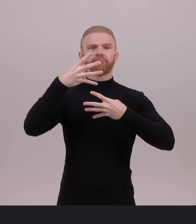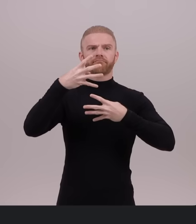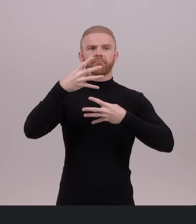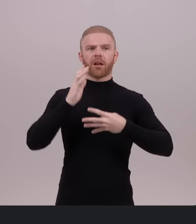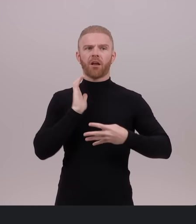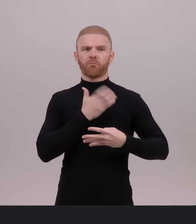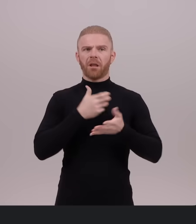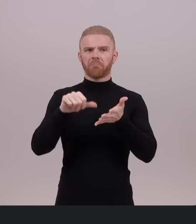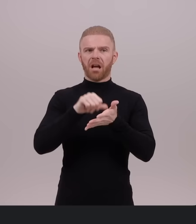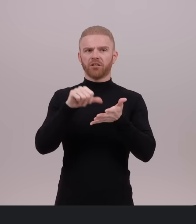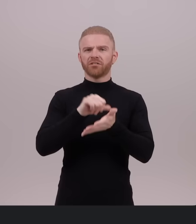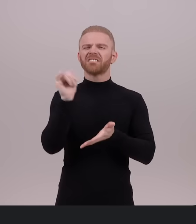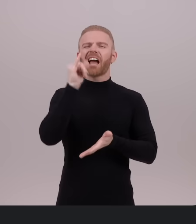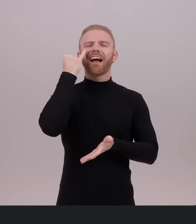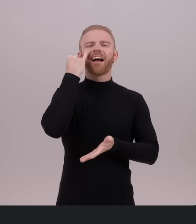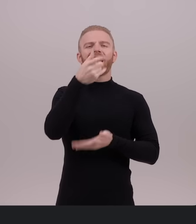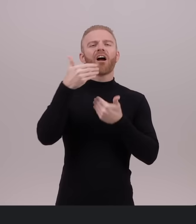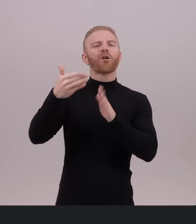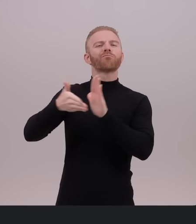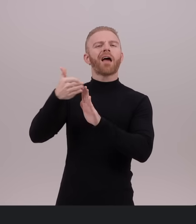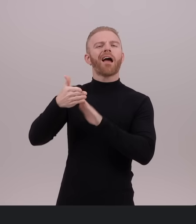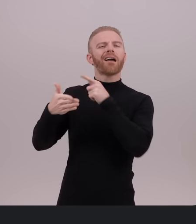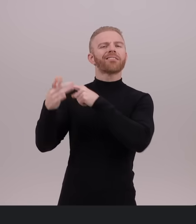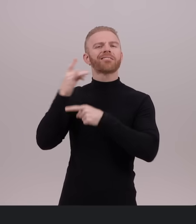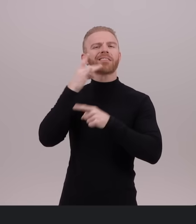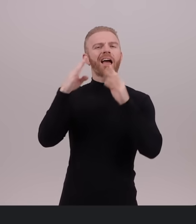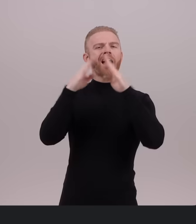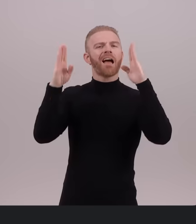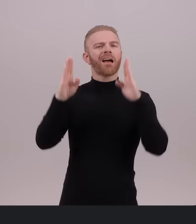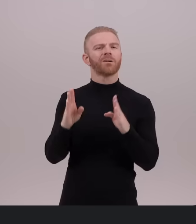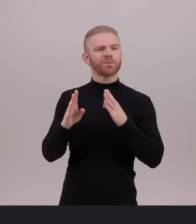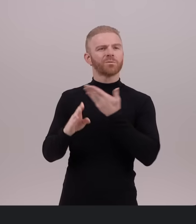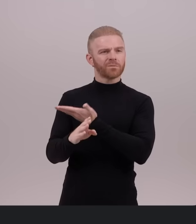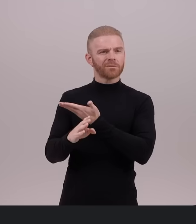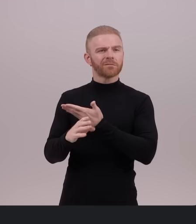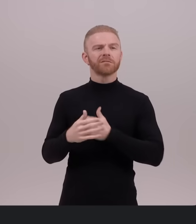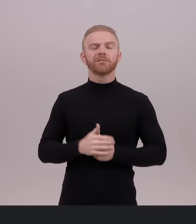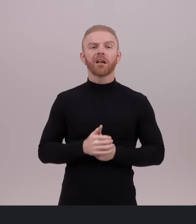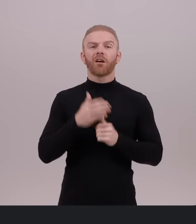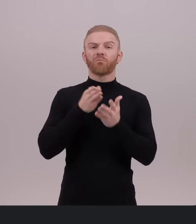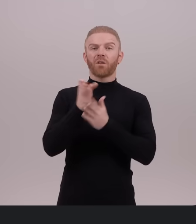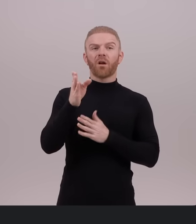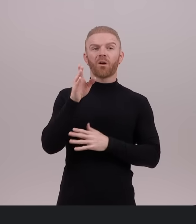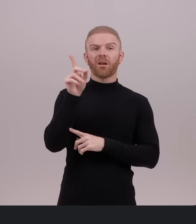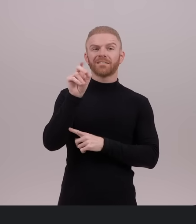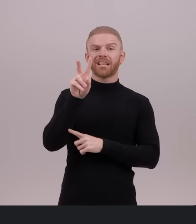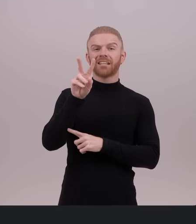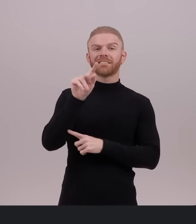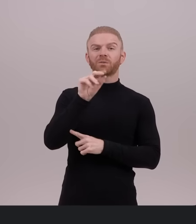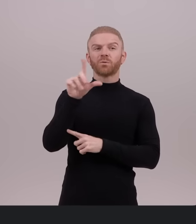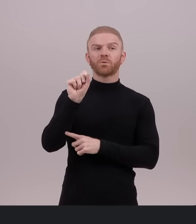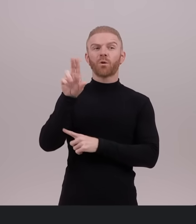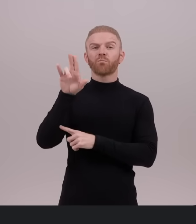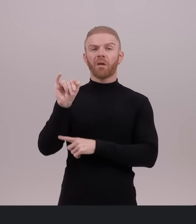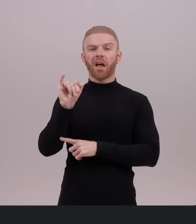happen if you ran a Lighthouse audit through the DevTools UI. I think I need to allow one more tool call.